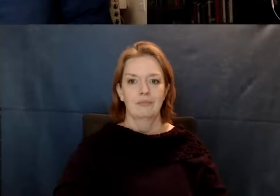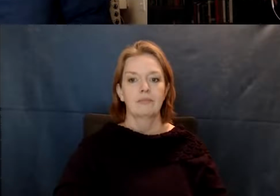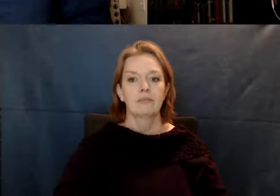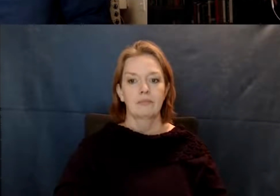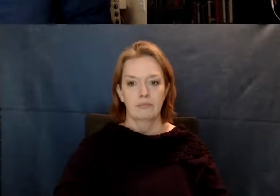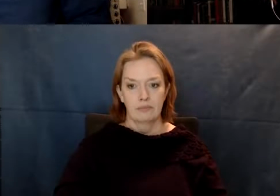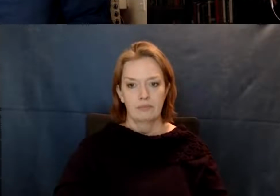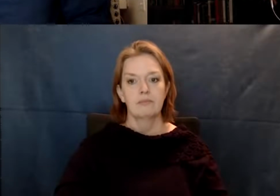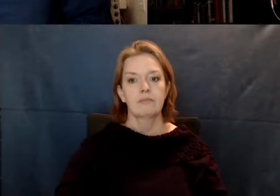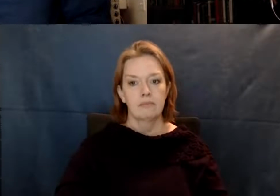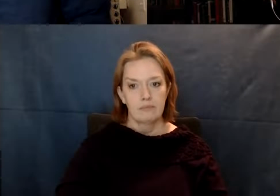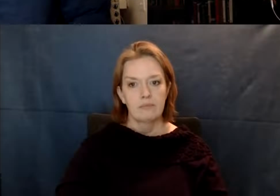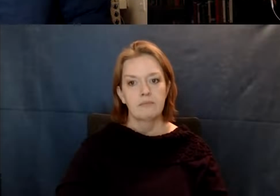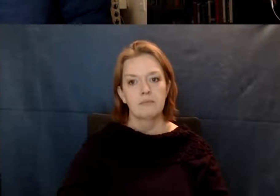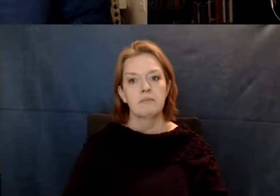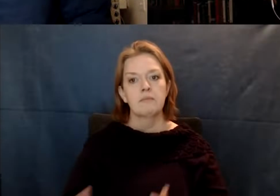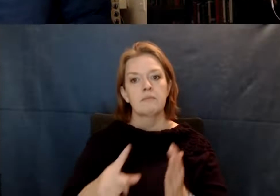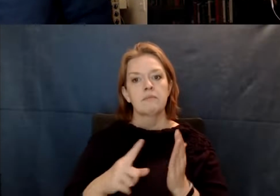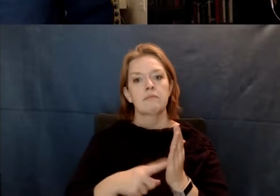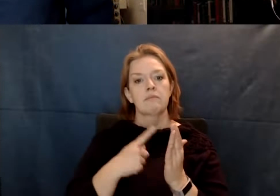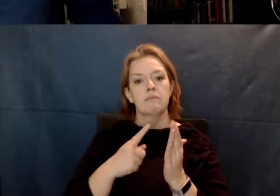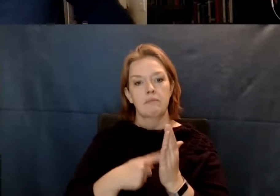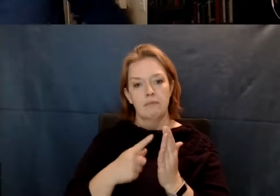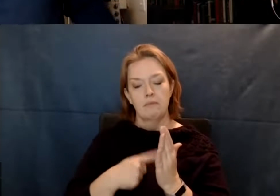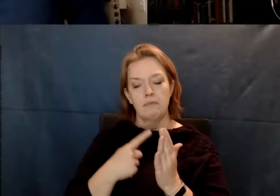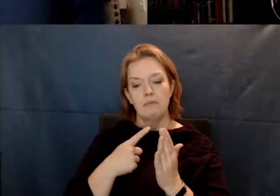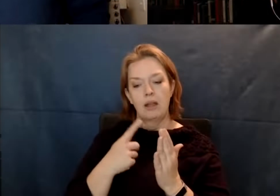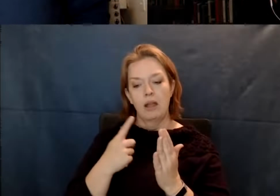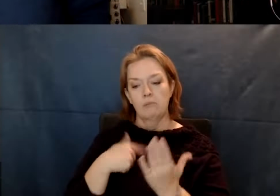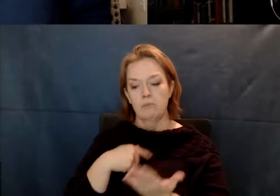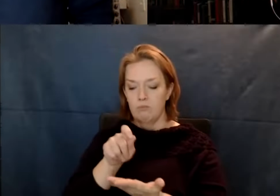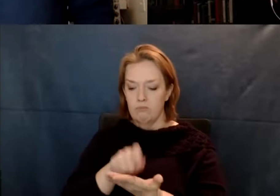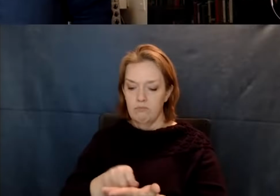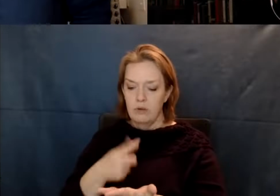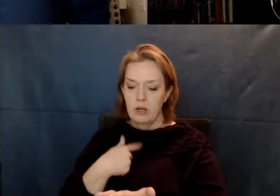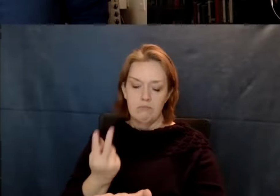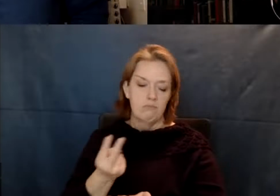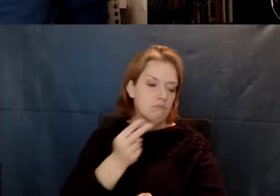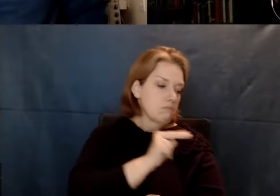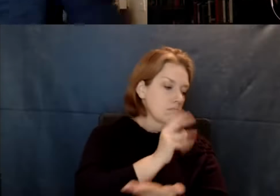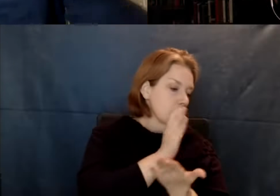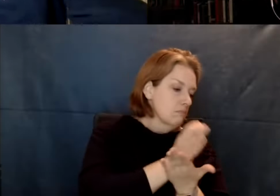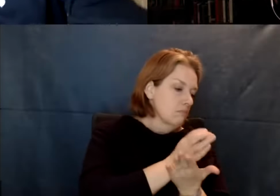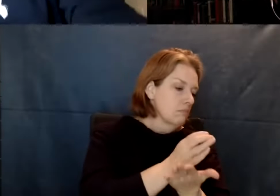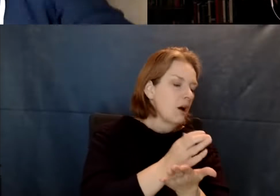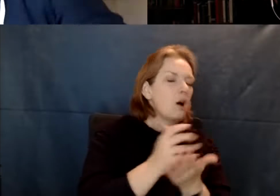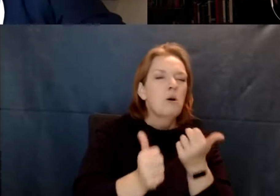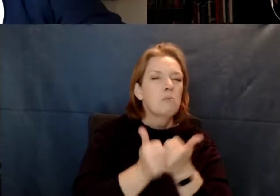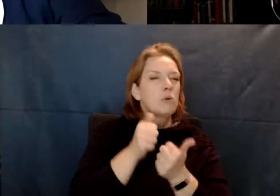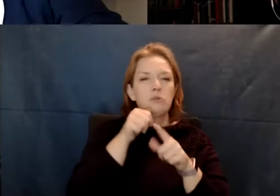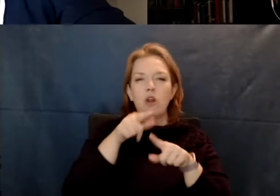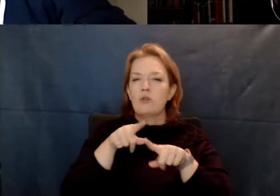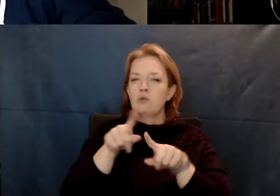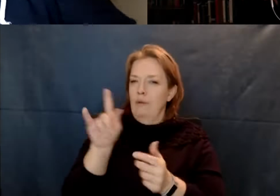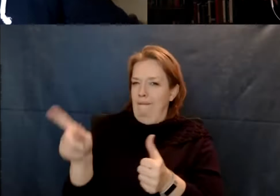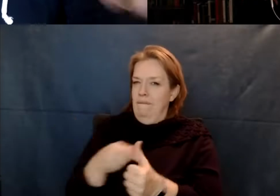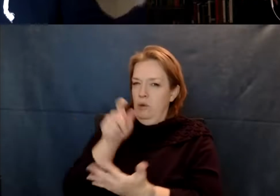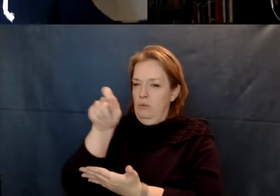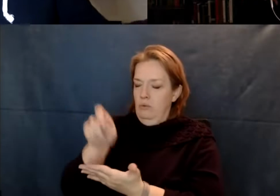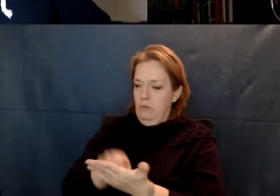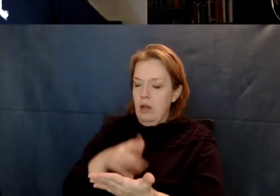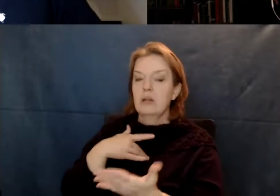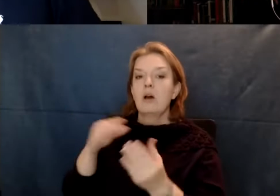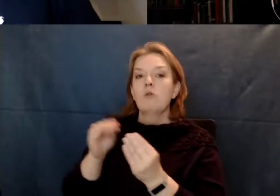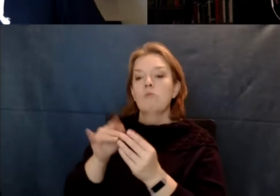I think I look at the most when I'm editing or in the post-processing stage of, you know,